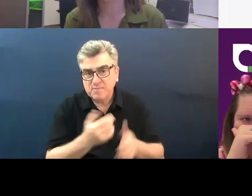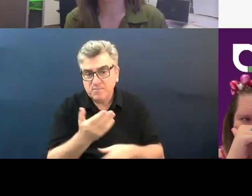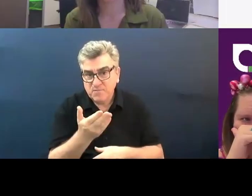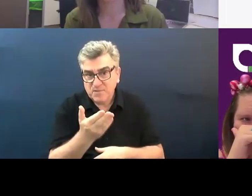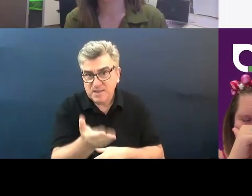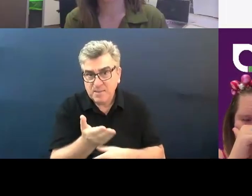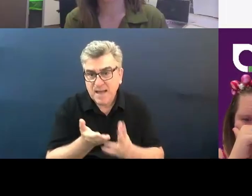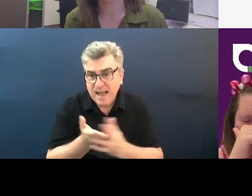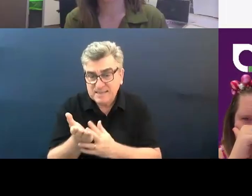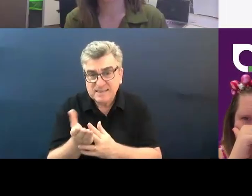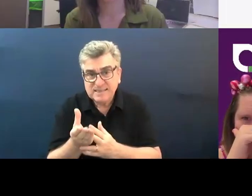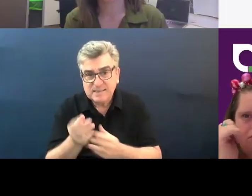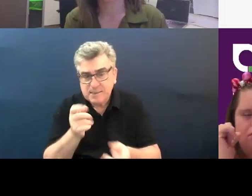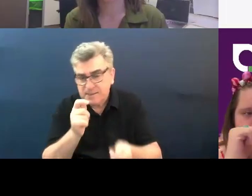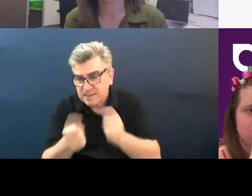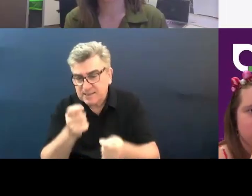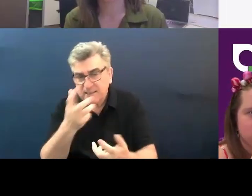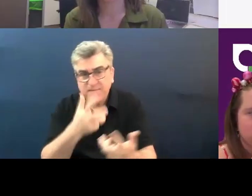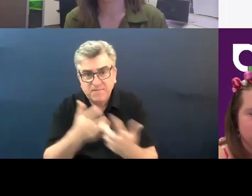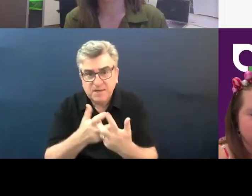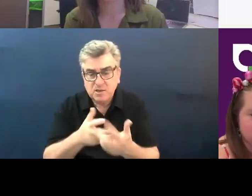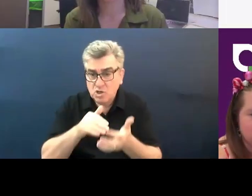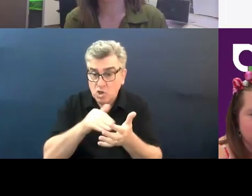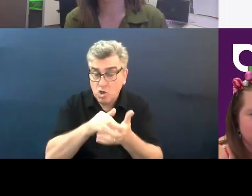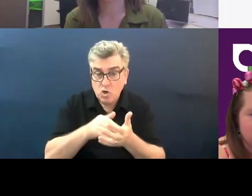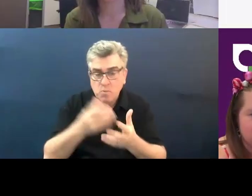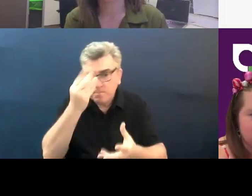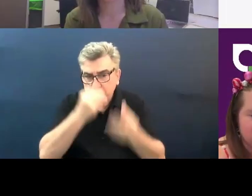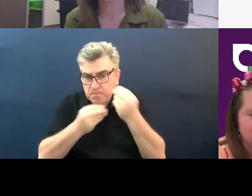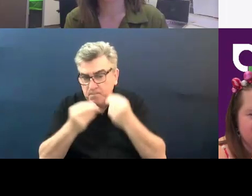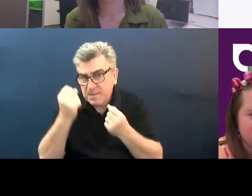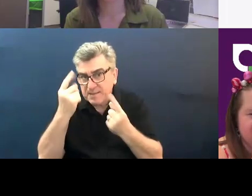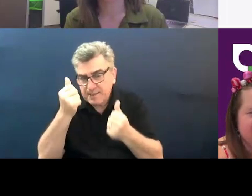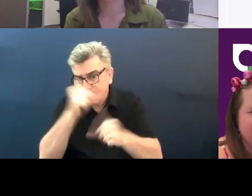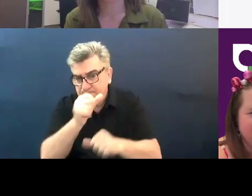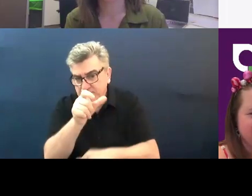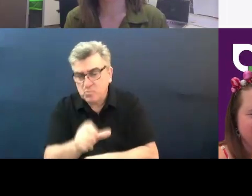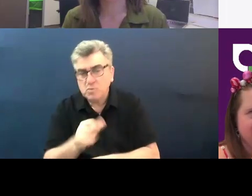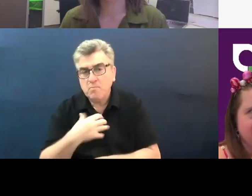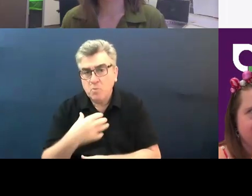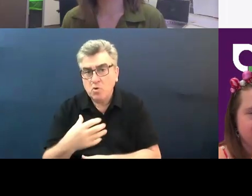testing and to take that further. And that's done different depending on where people are. But yeah,